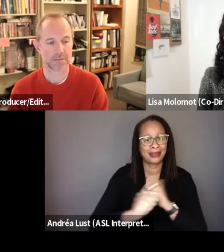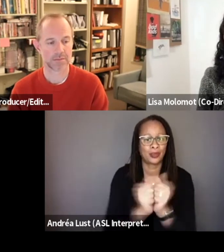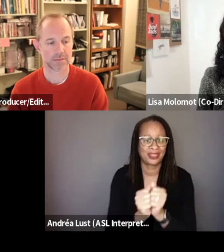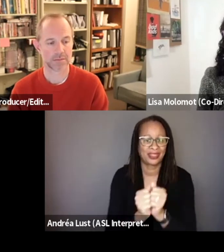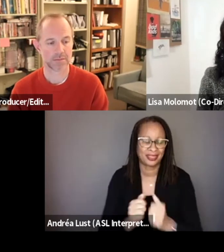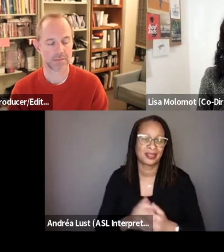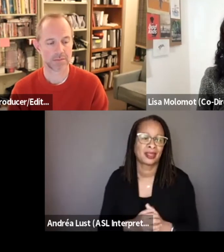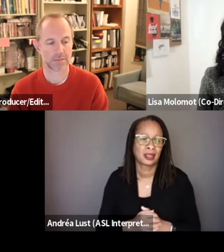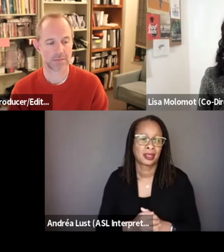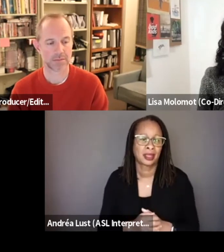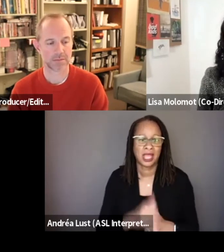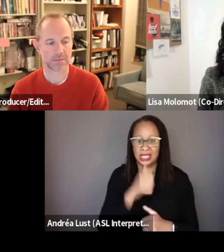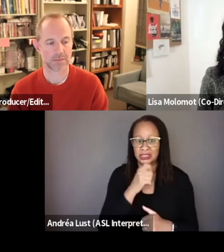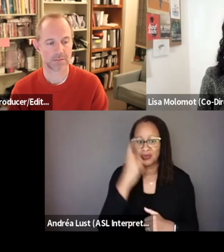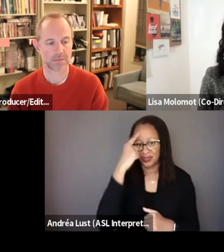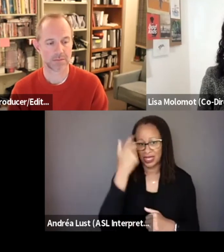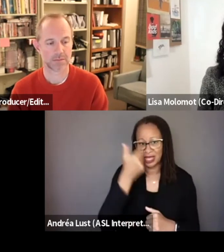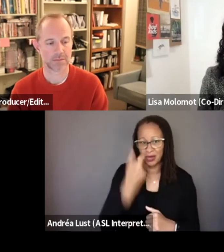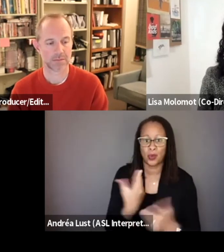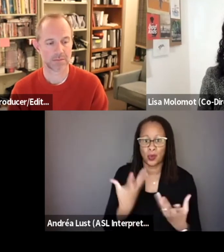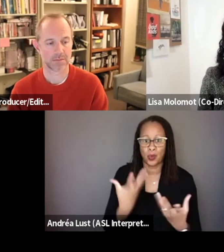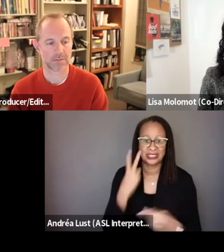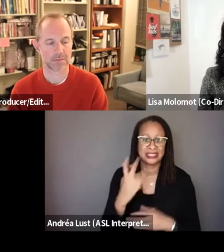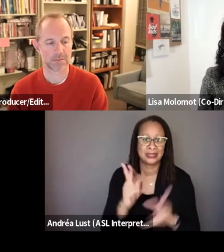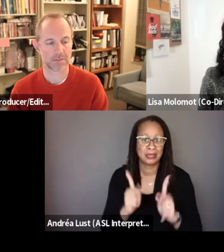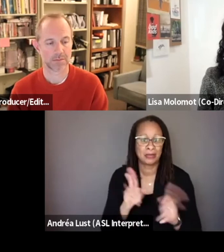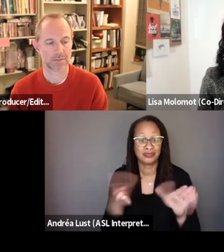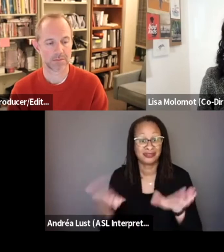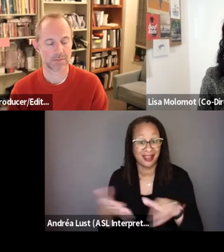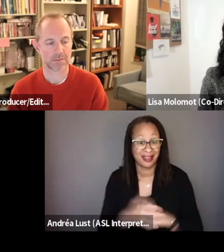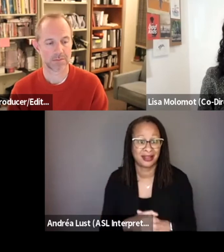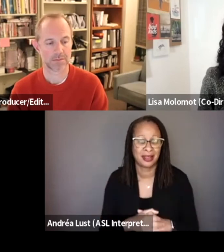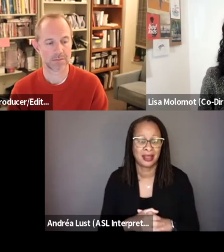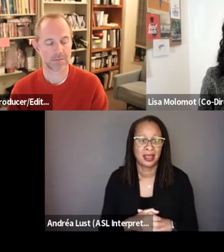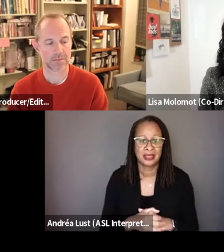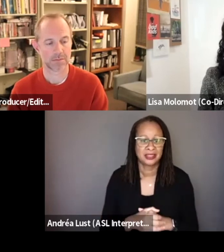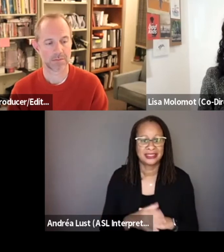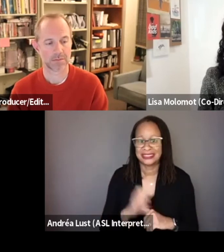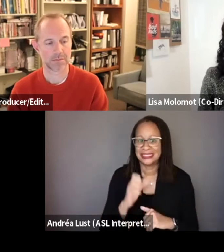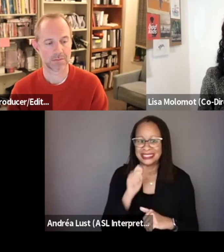I don't think anyone wants to see people die, so this is not a divisive issue.